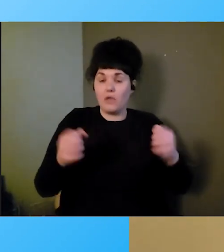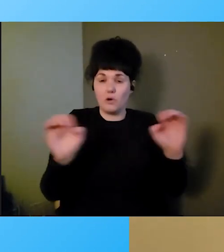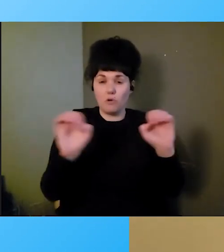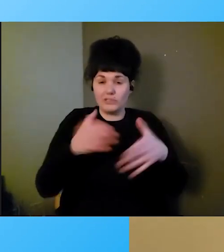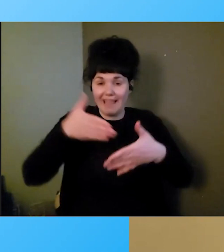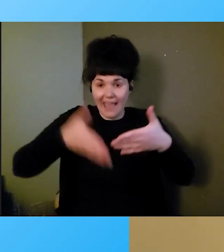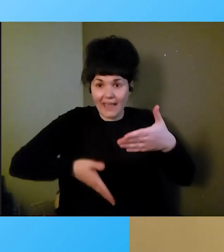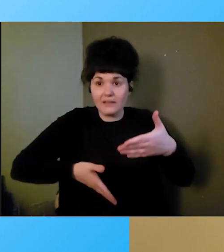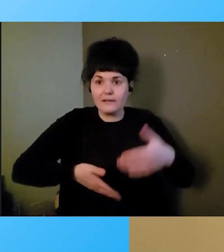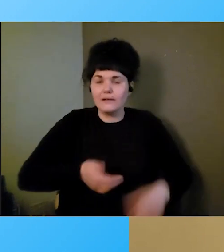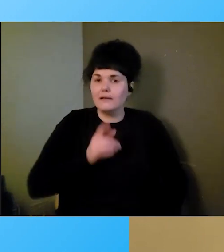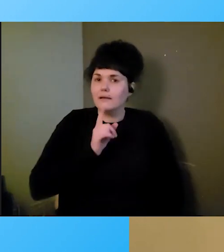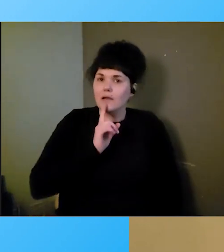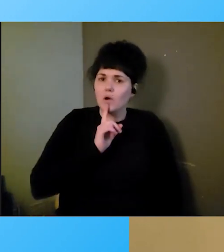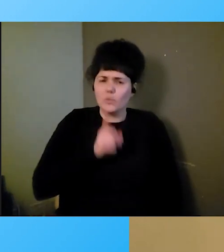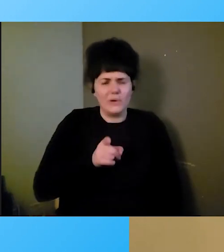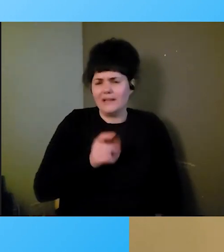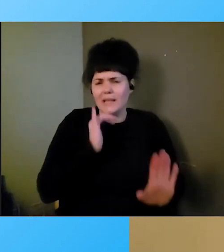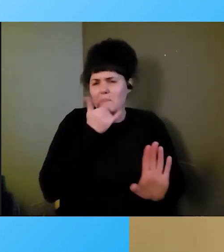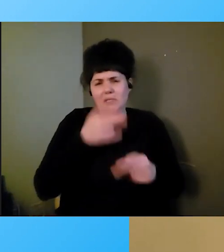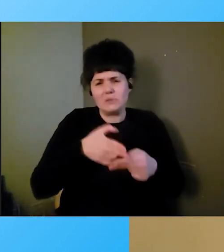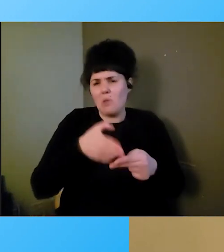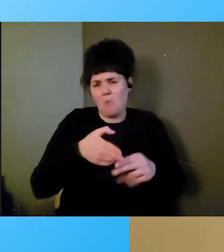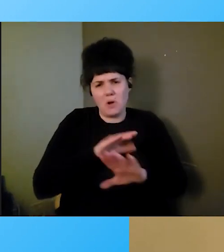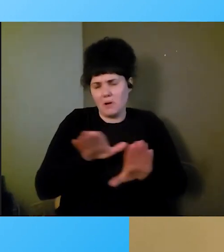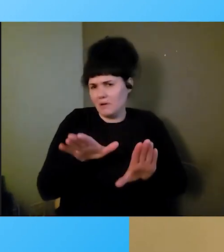really a misnomer. And let me